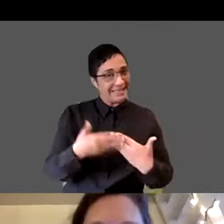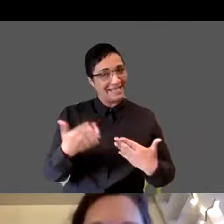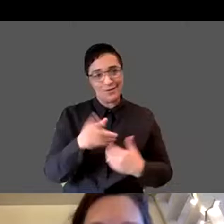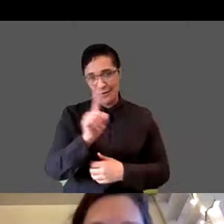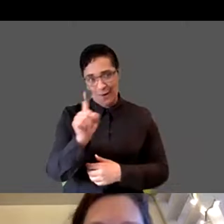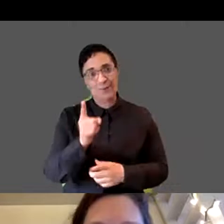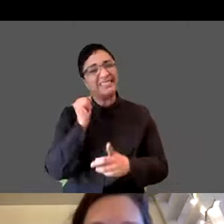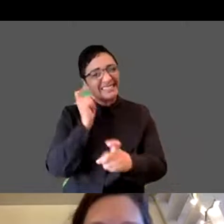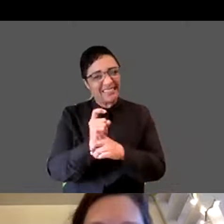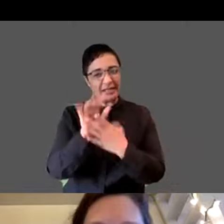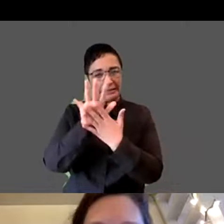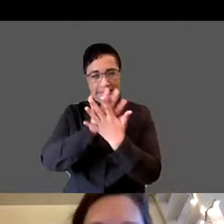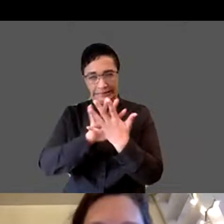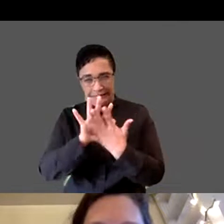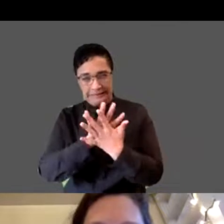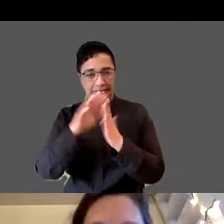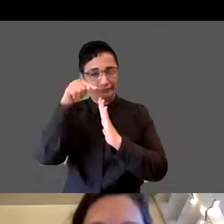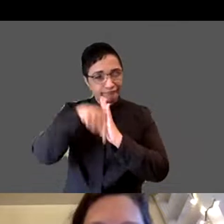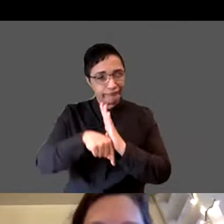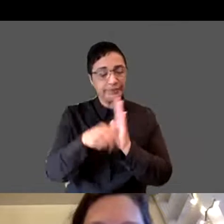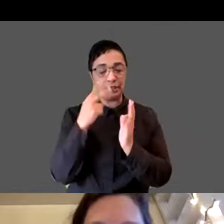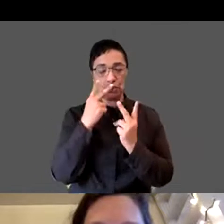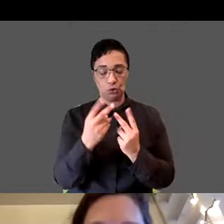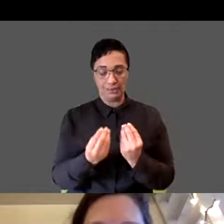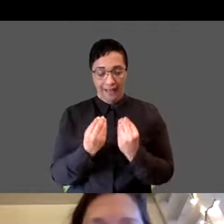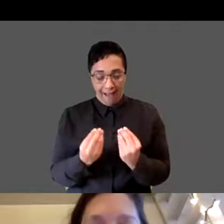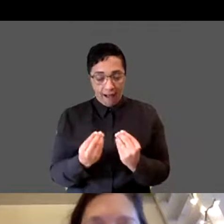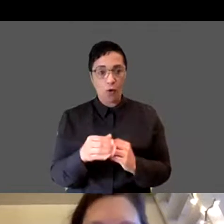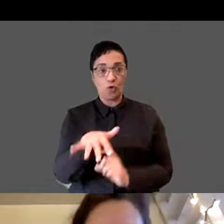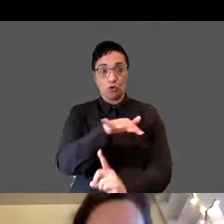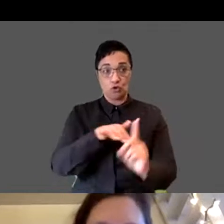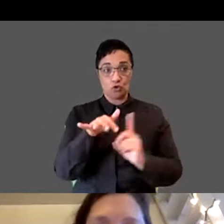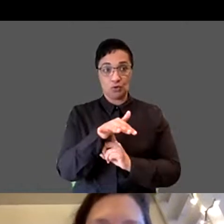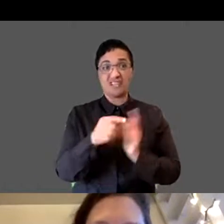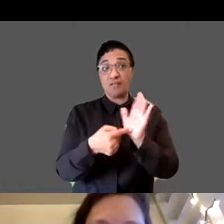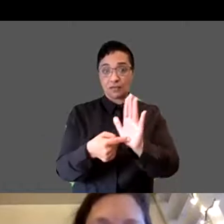We were talking about collecting data in a slightly different situation, but in an educational